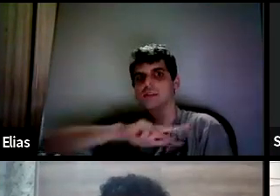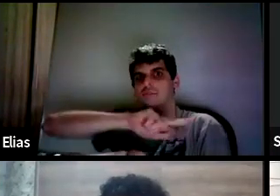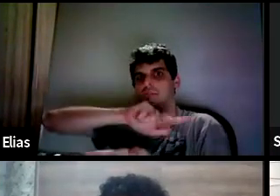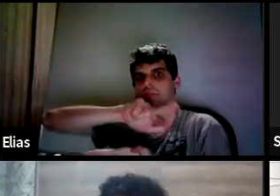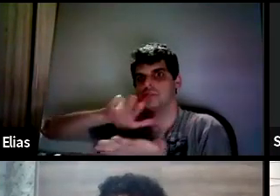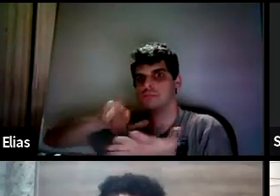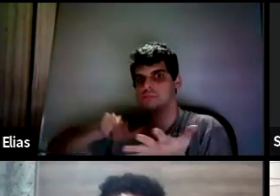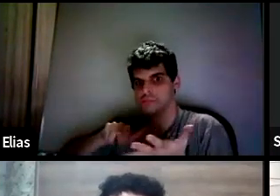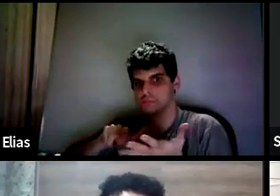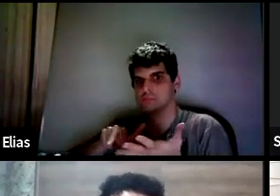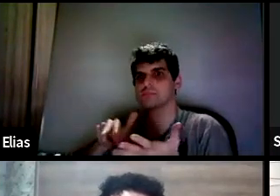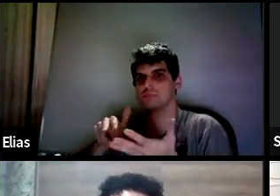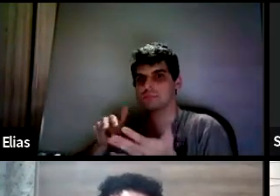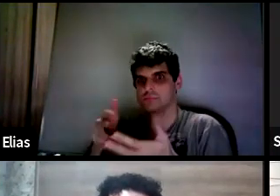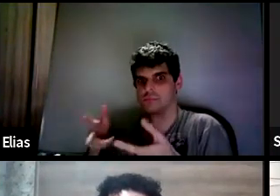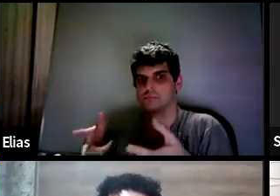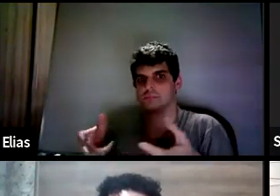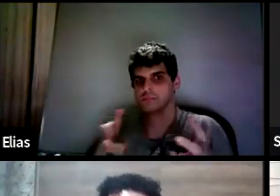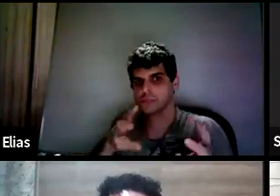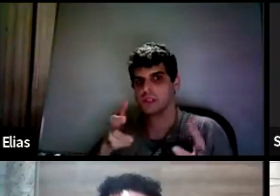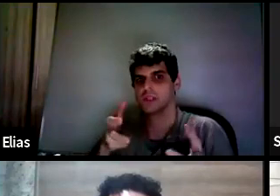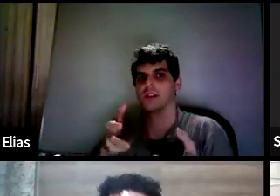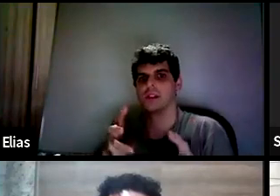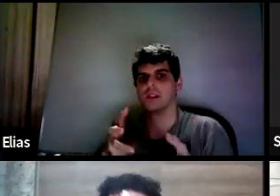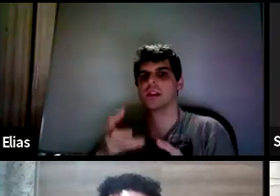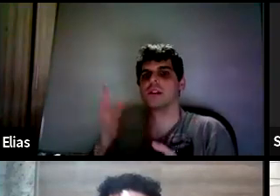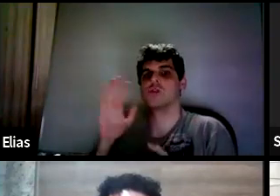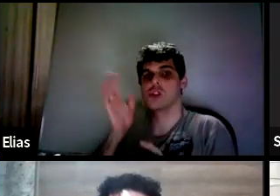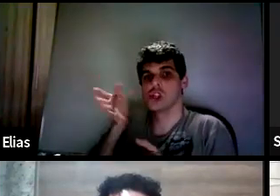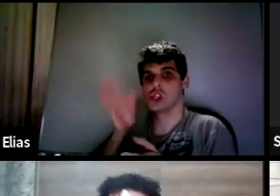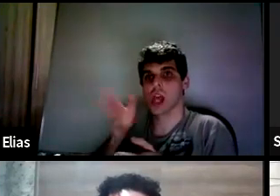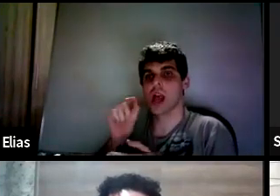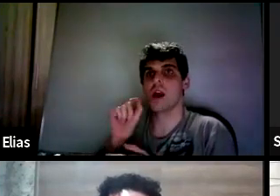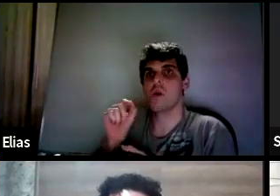Call.